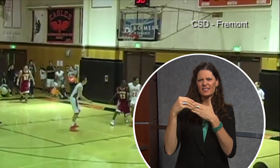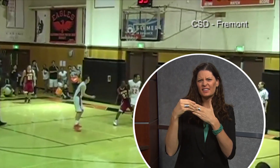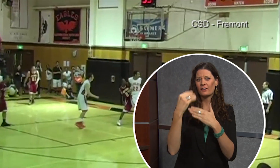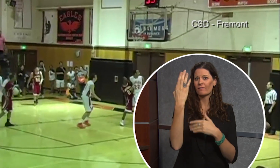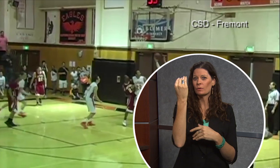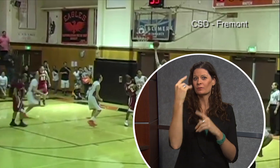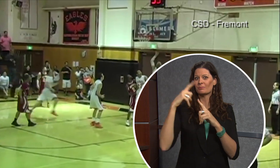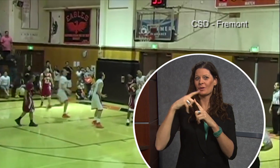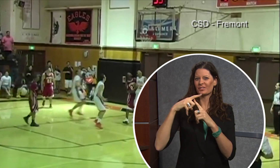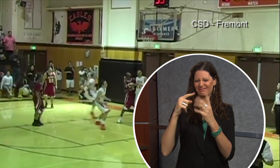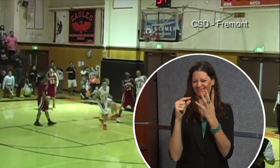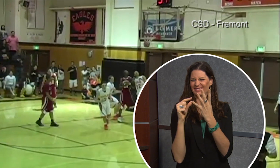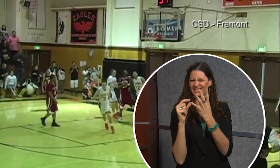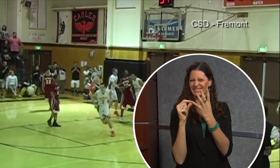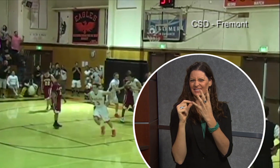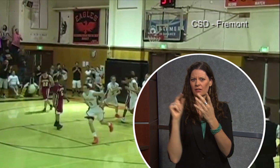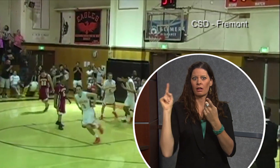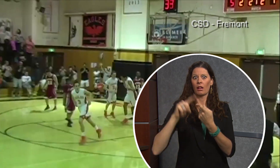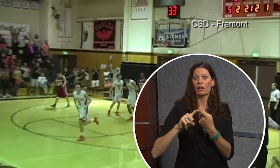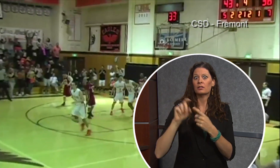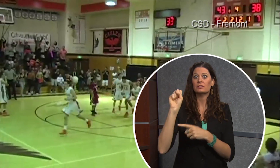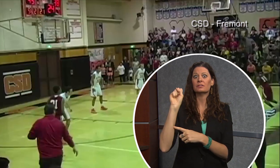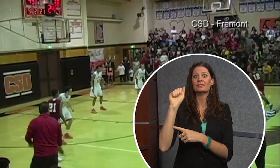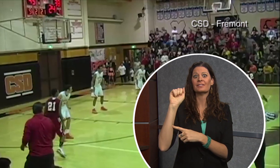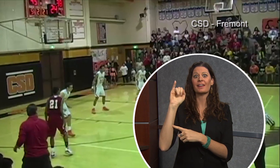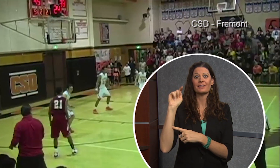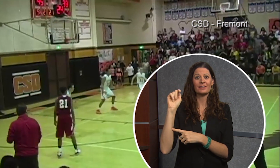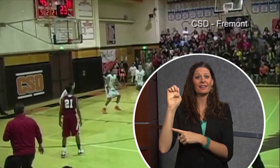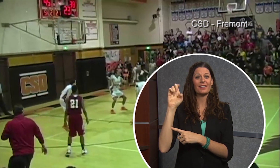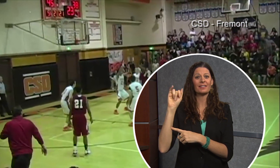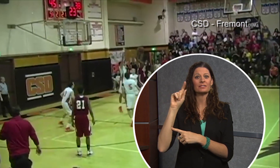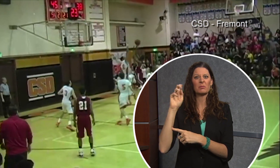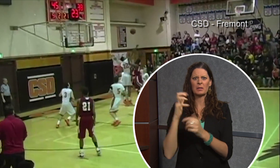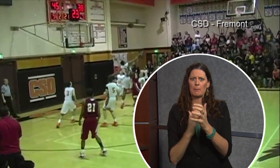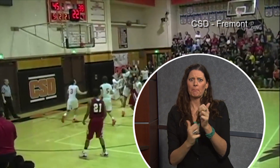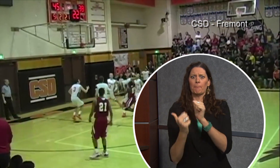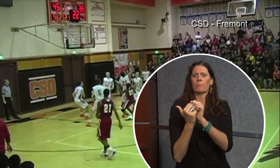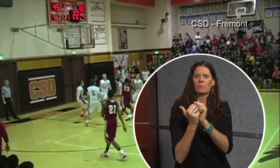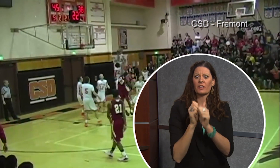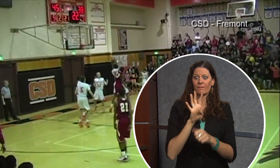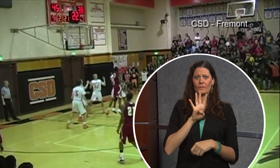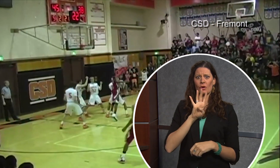CSD LED BY 14 POINTS IN THE FOURTH QUARTER UNTIL SAINT ELIZABETH PULLED WITHIN 43 TO 38